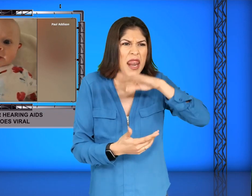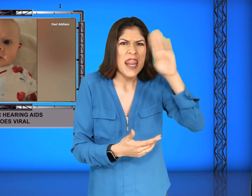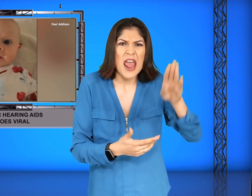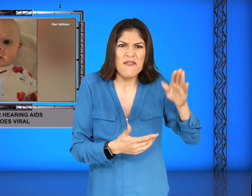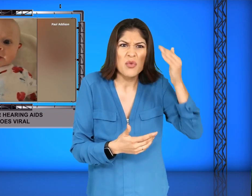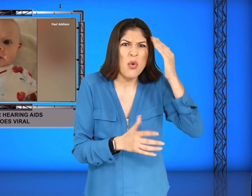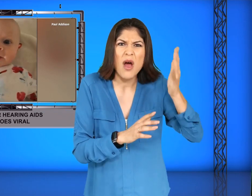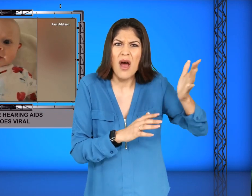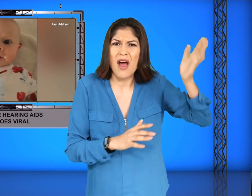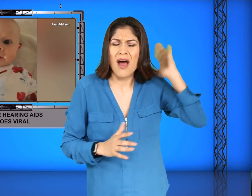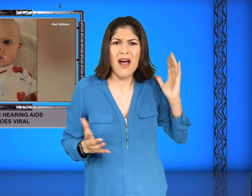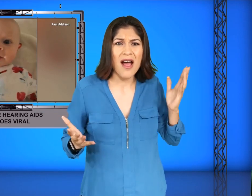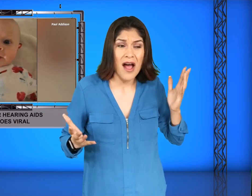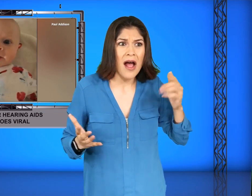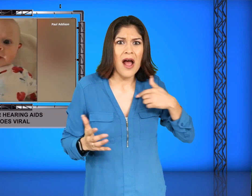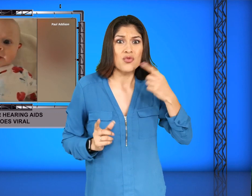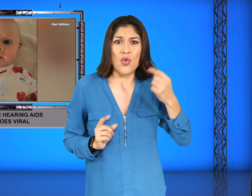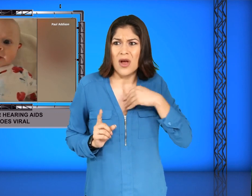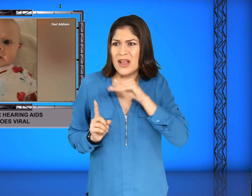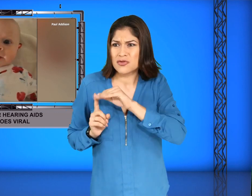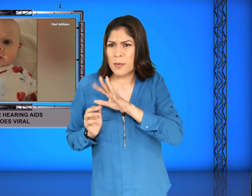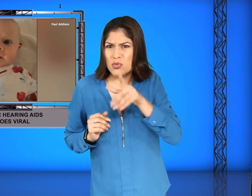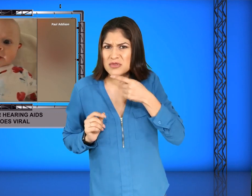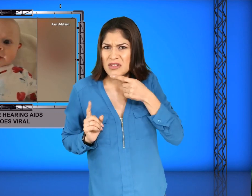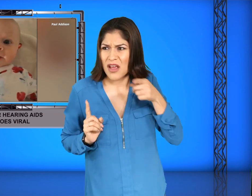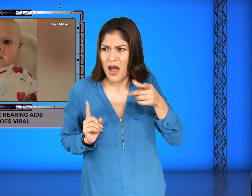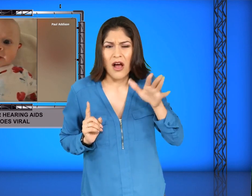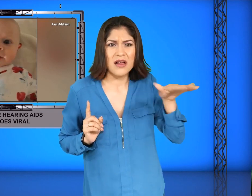I learned some things I never knew before because I could ask the interpreter what people